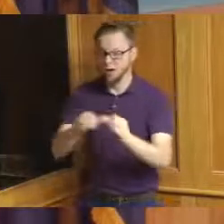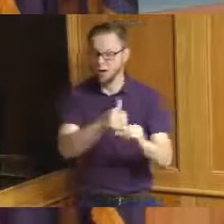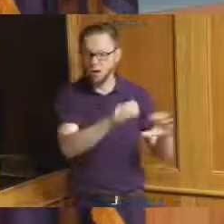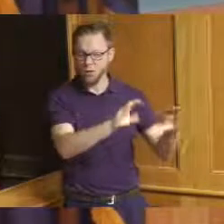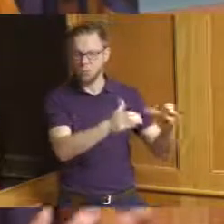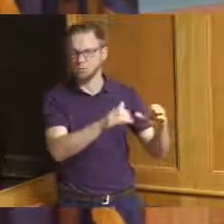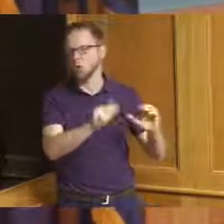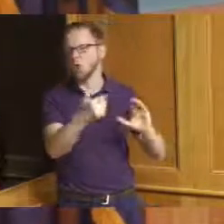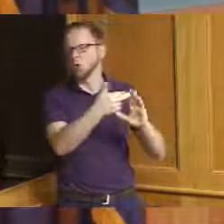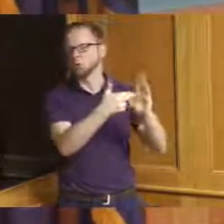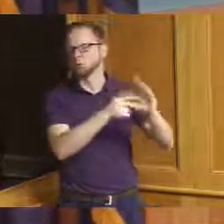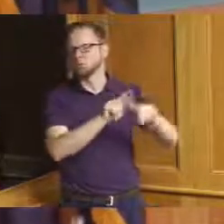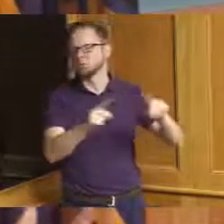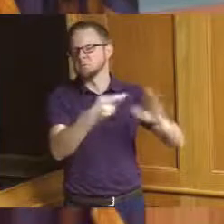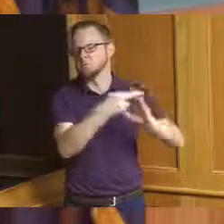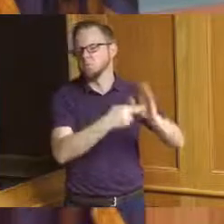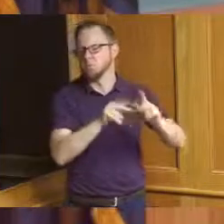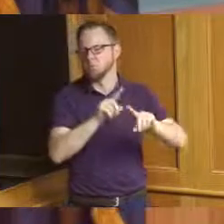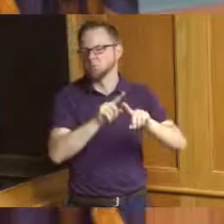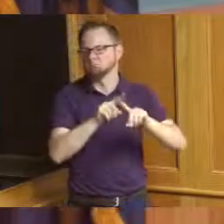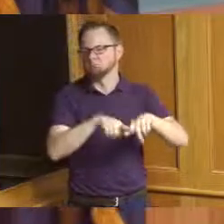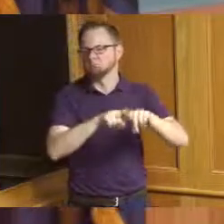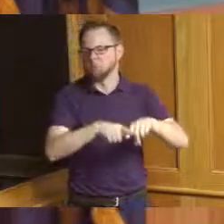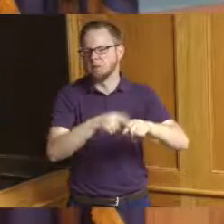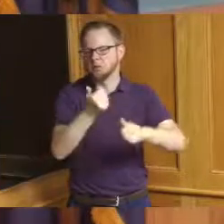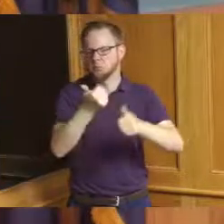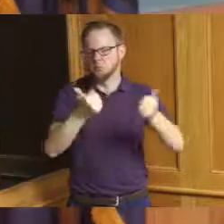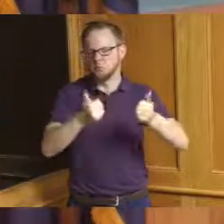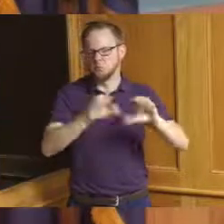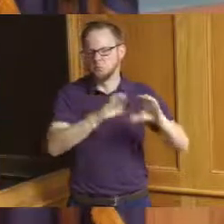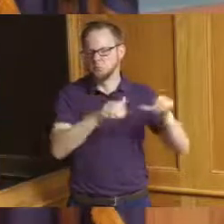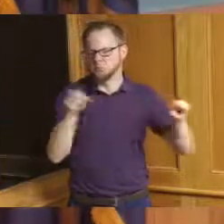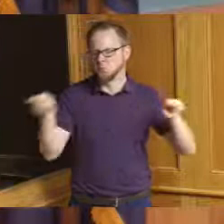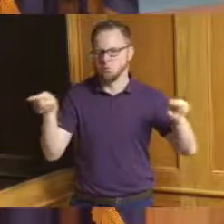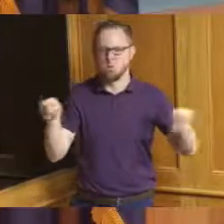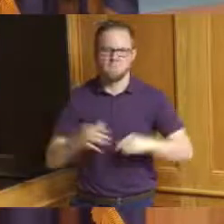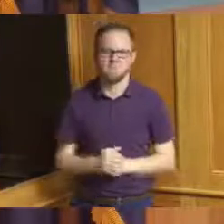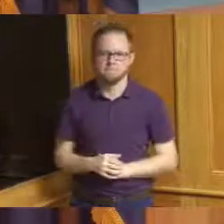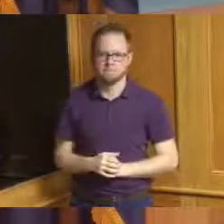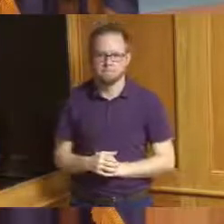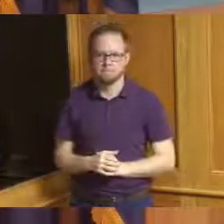group depends on what your group depends on your your your status and I've been fighting for one